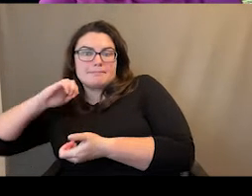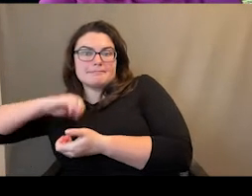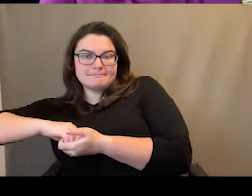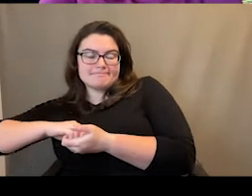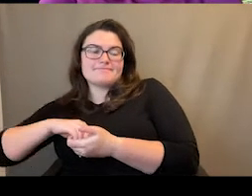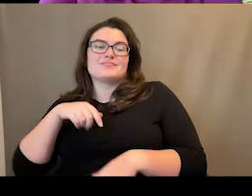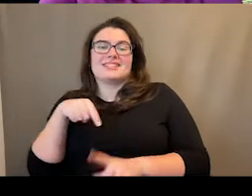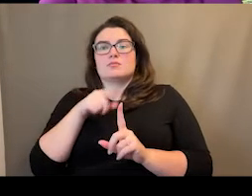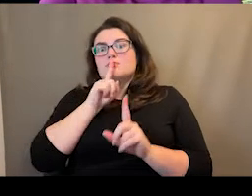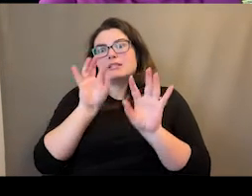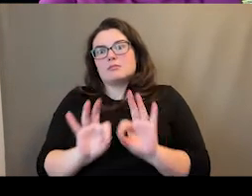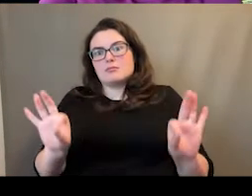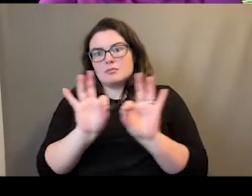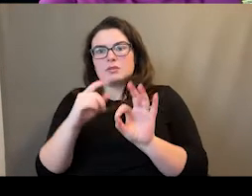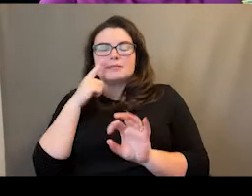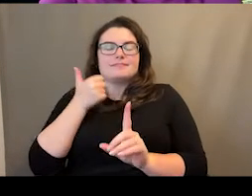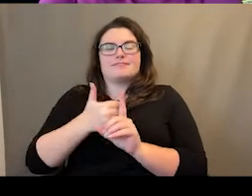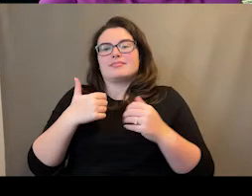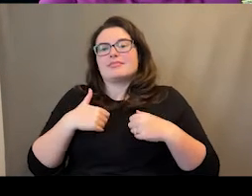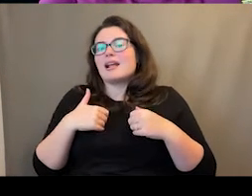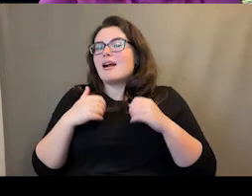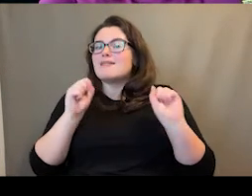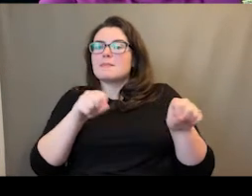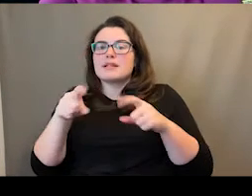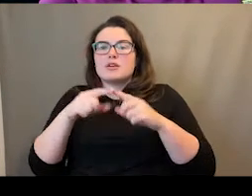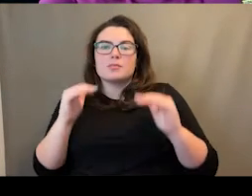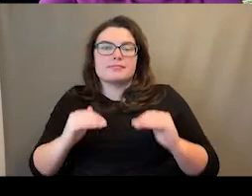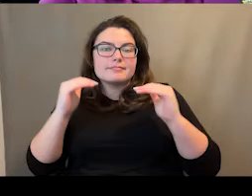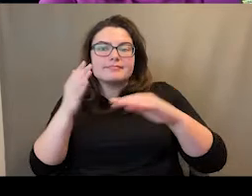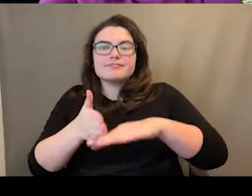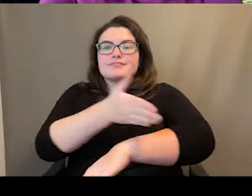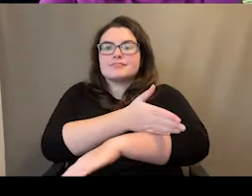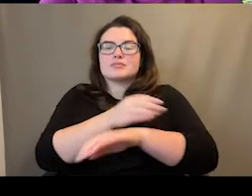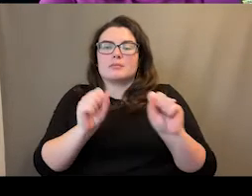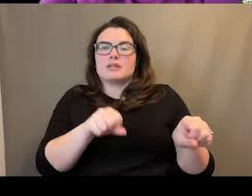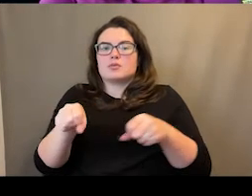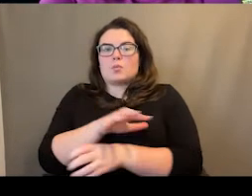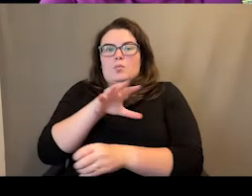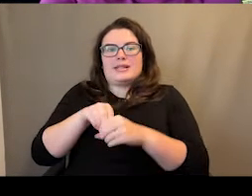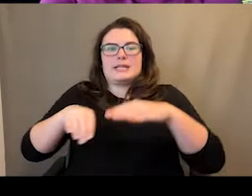has the ability to enhance and increase the potential within the basic science programs or